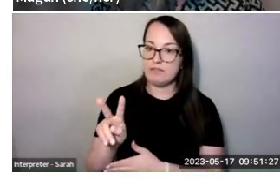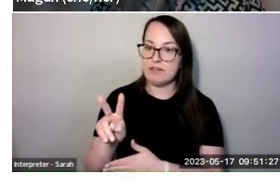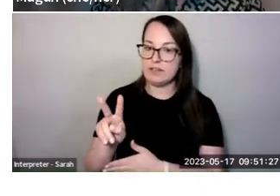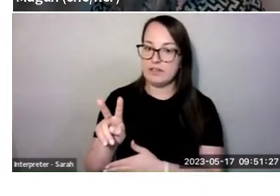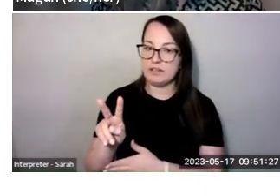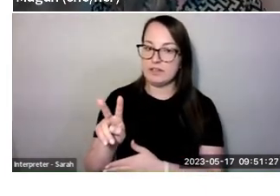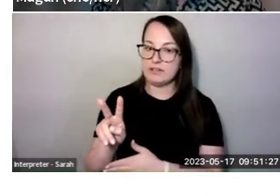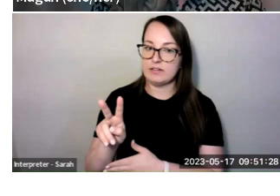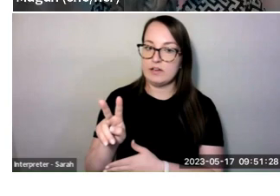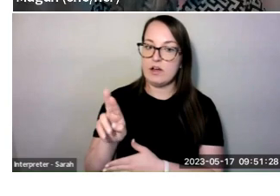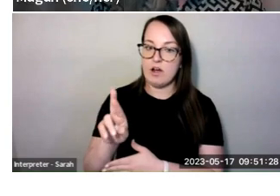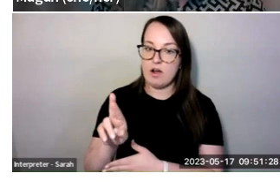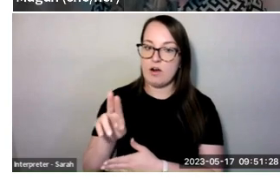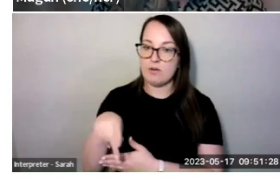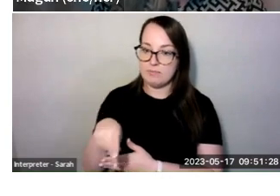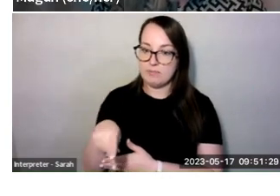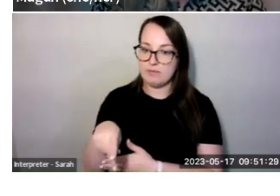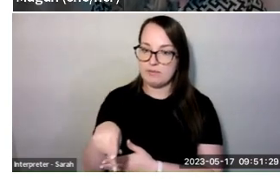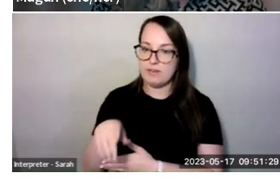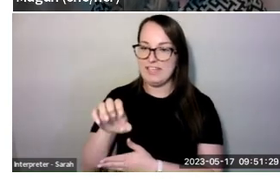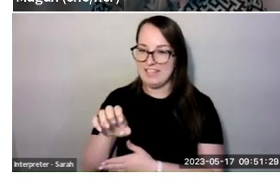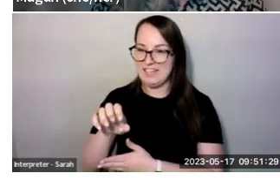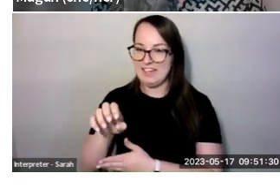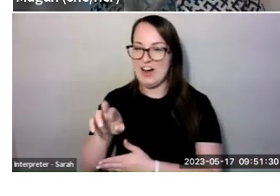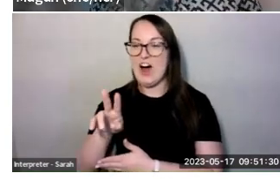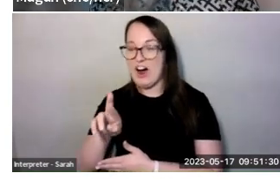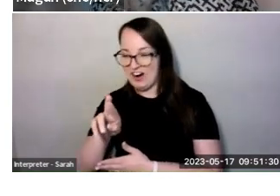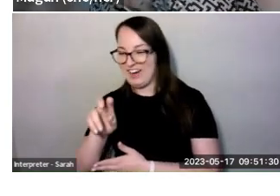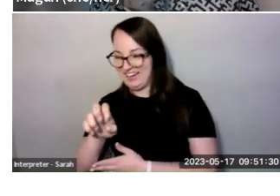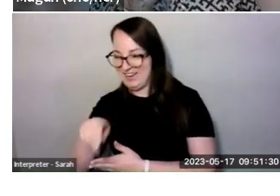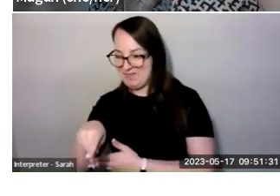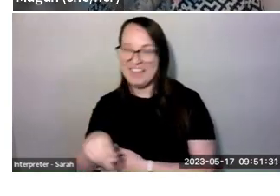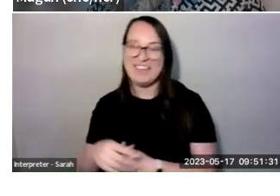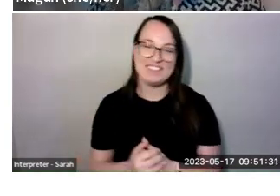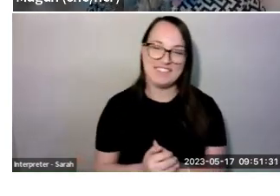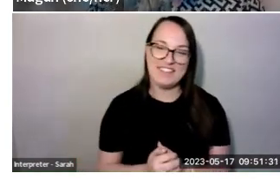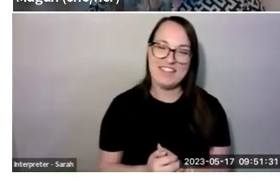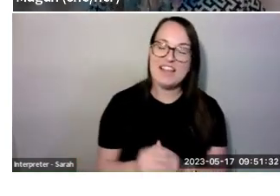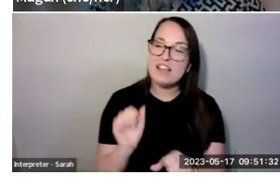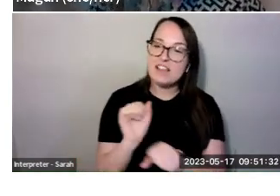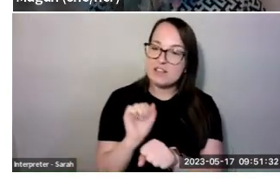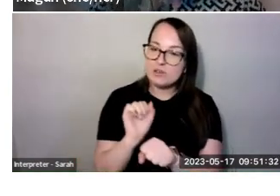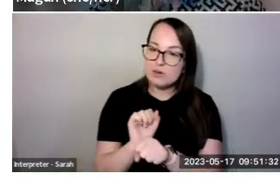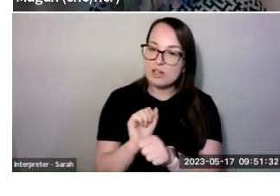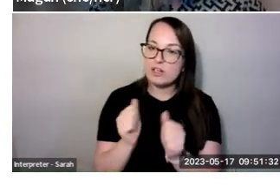There is an organization called